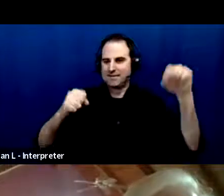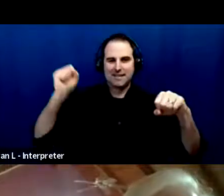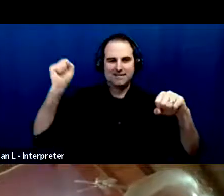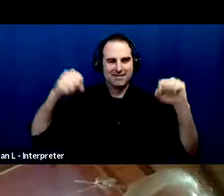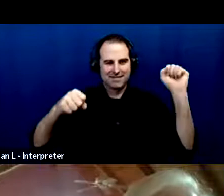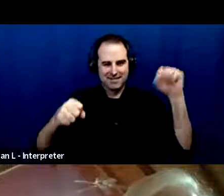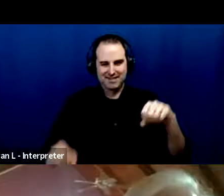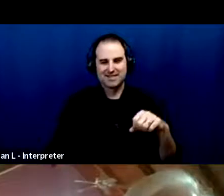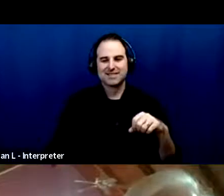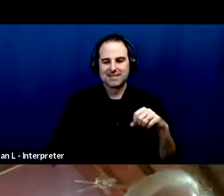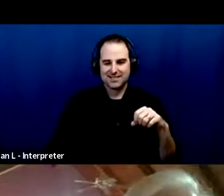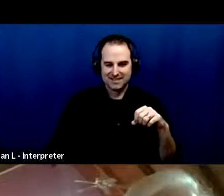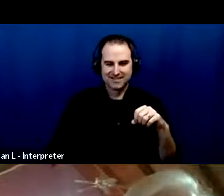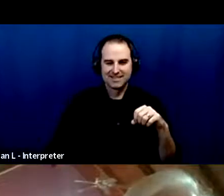see. krim history